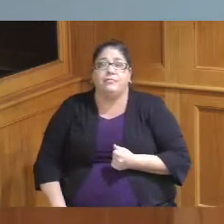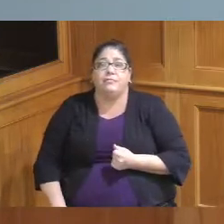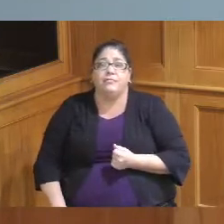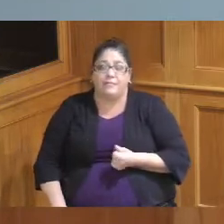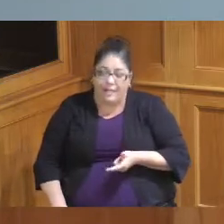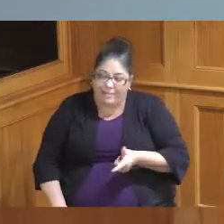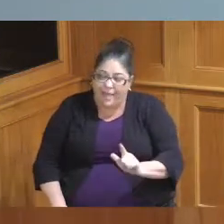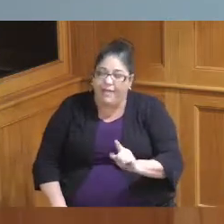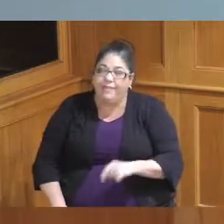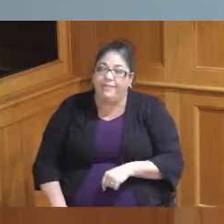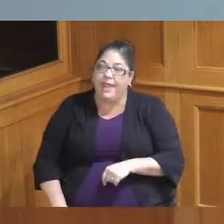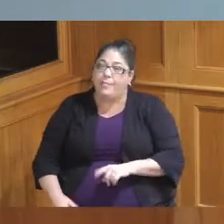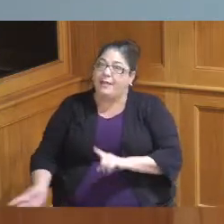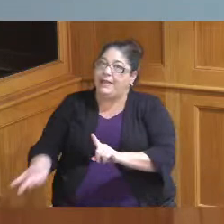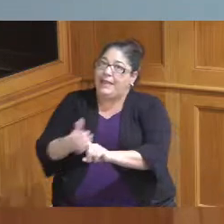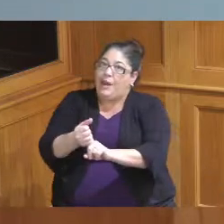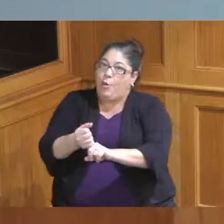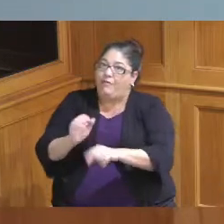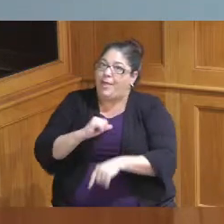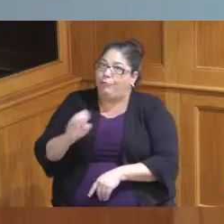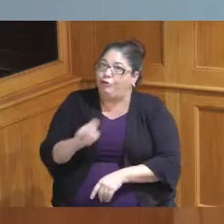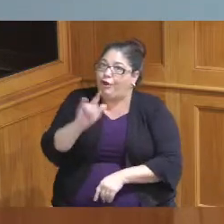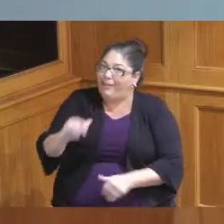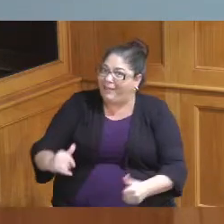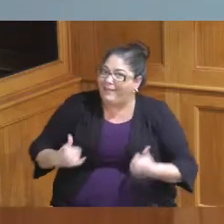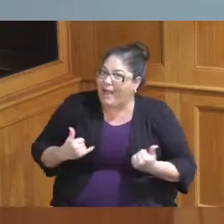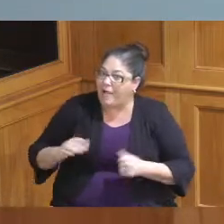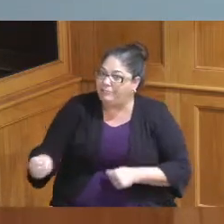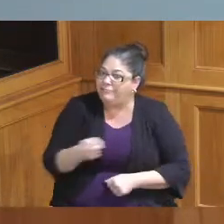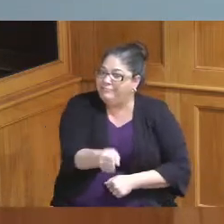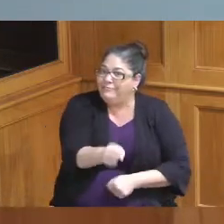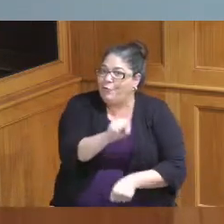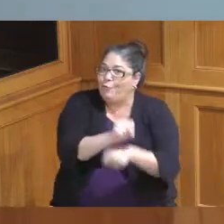get a hold of them earlier so that I can get them into the into the workforce pipeline get them up